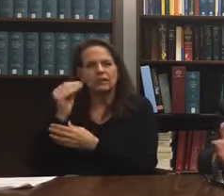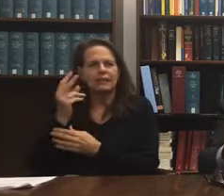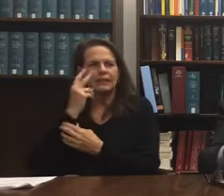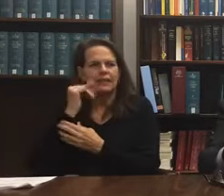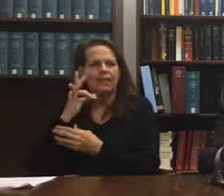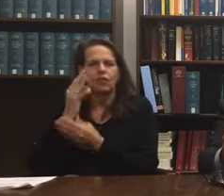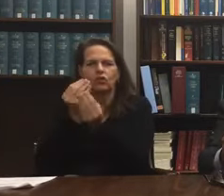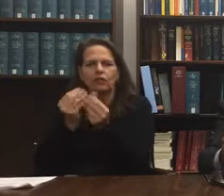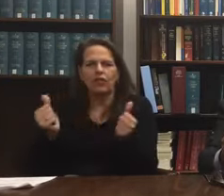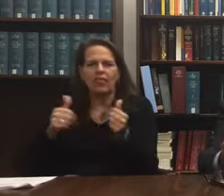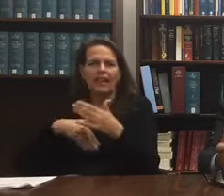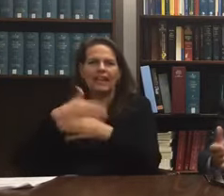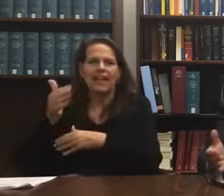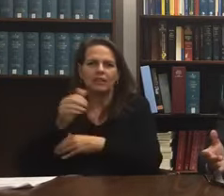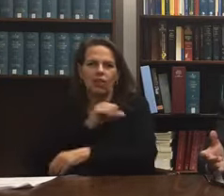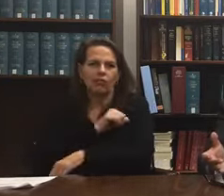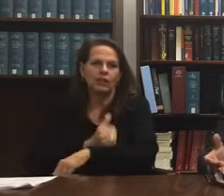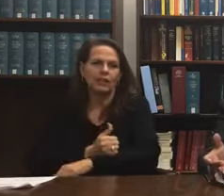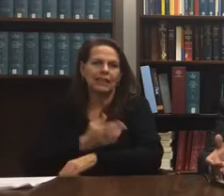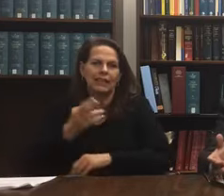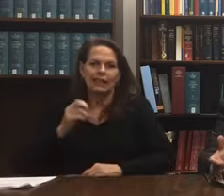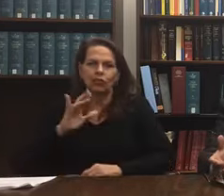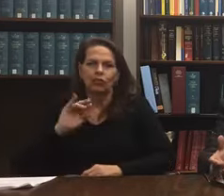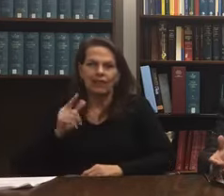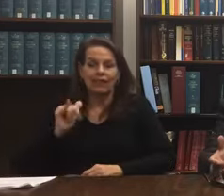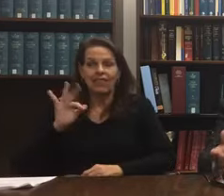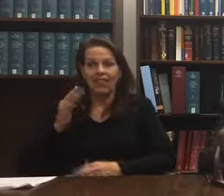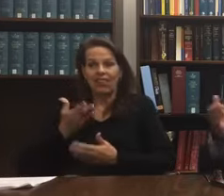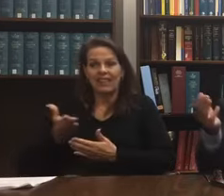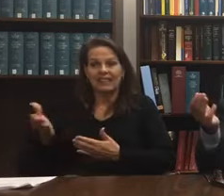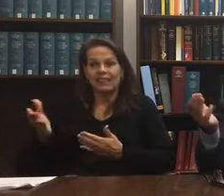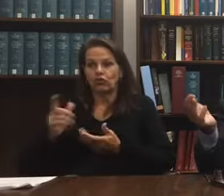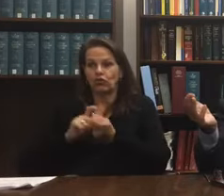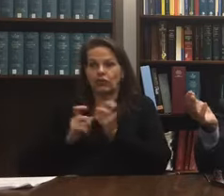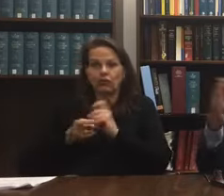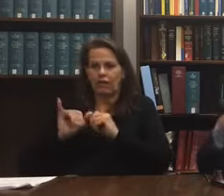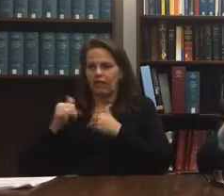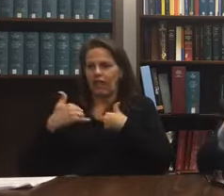authorization period or if things have changed I've had hearings go on so long